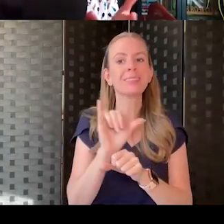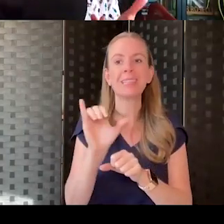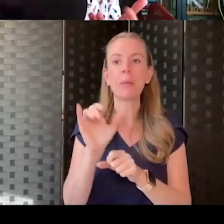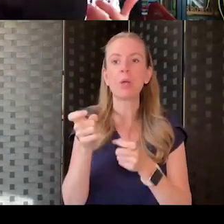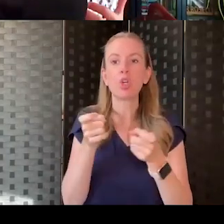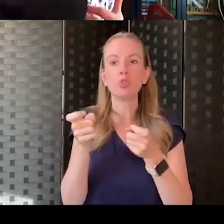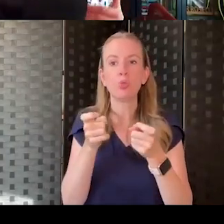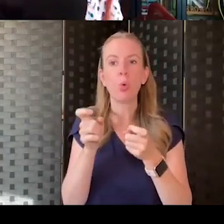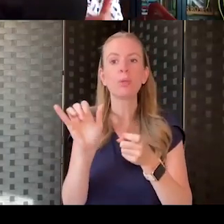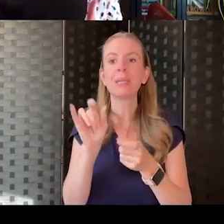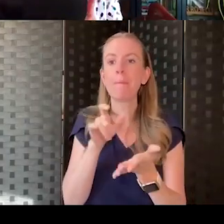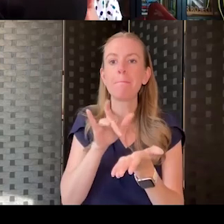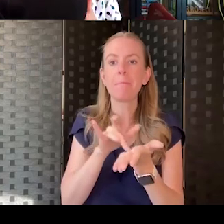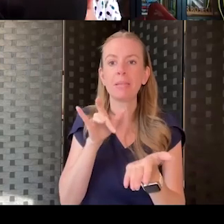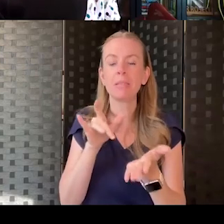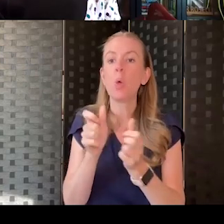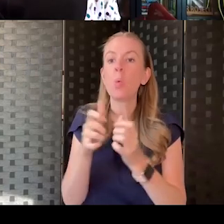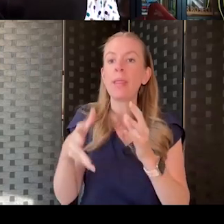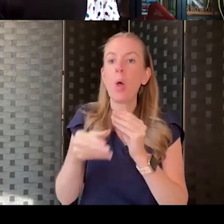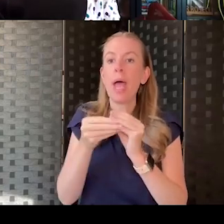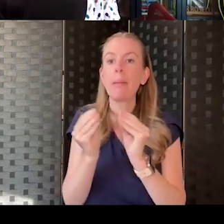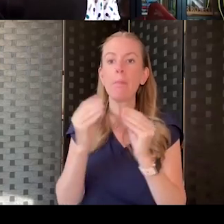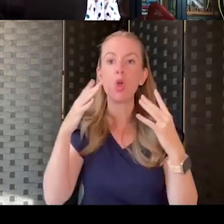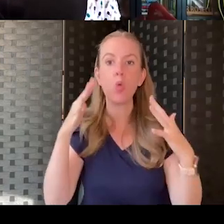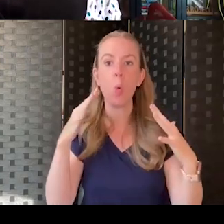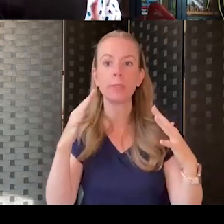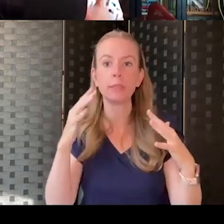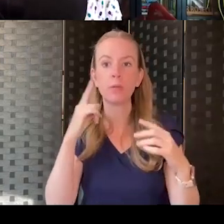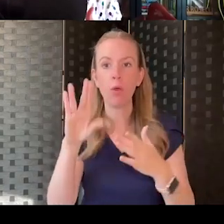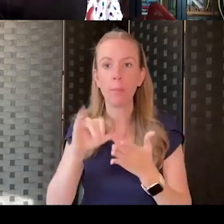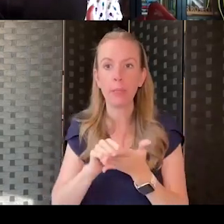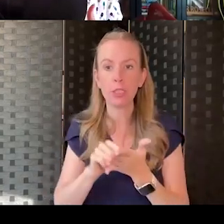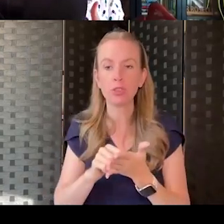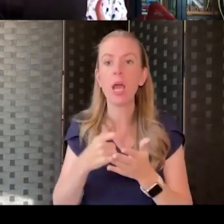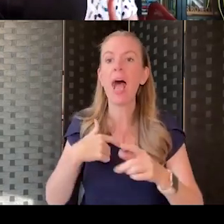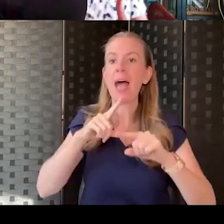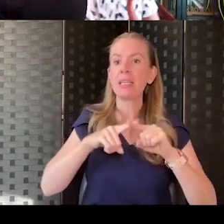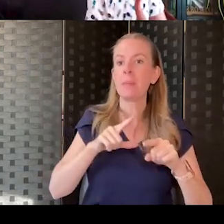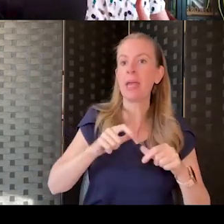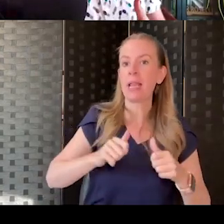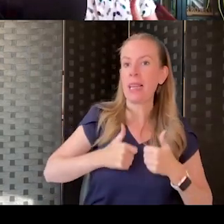same button, and without adding more noise to the page. I rely on live regions and data attributes,